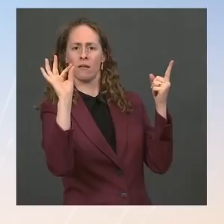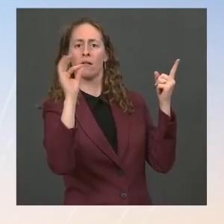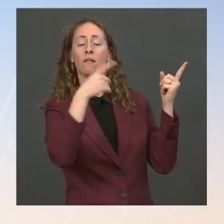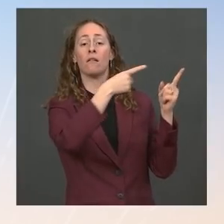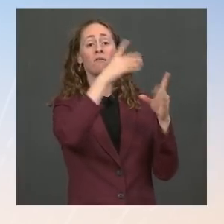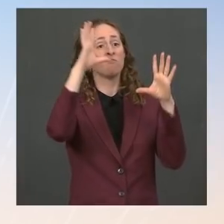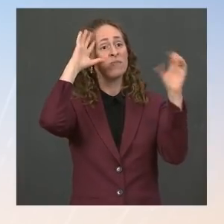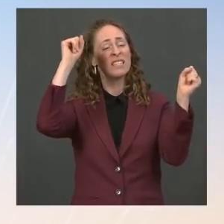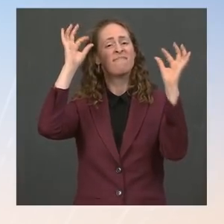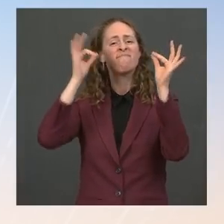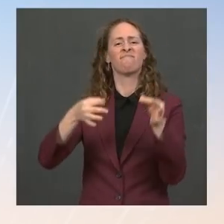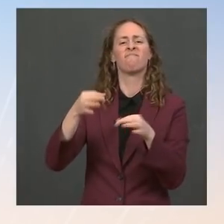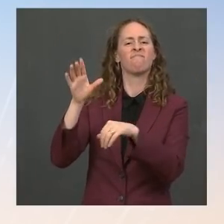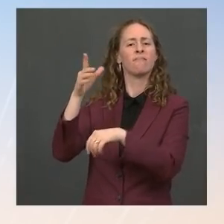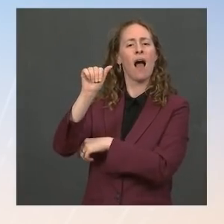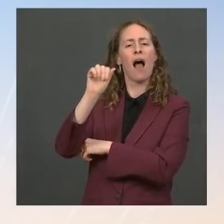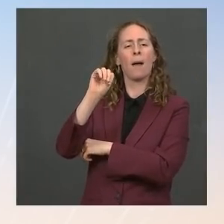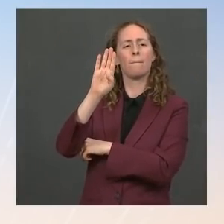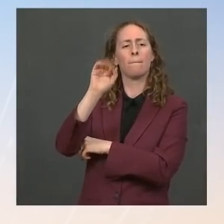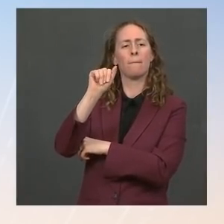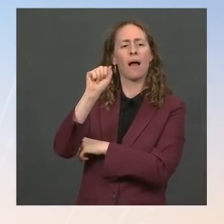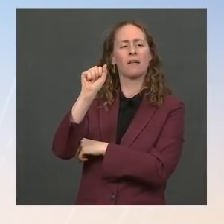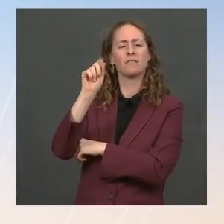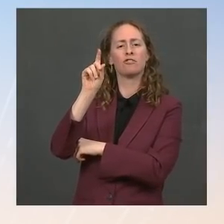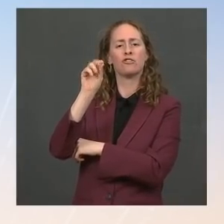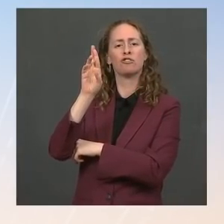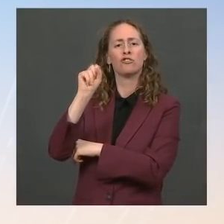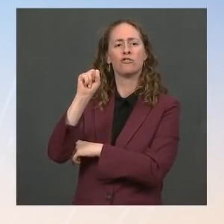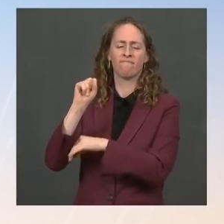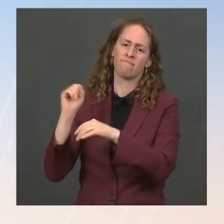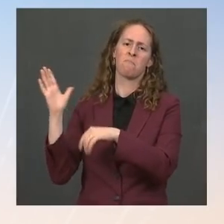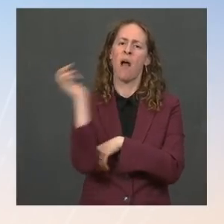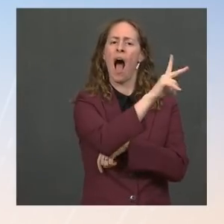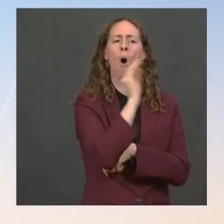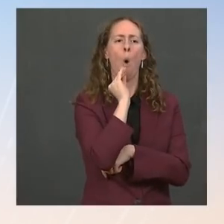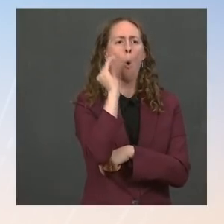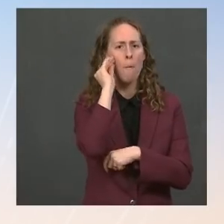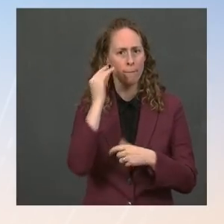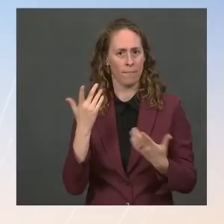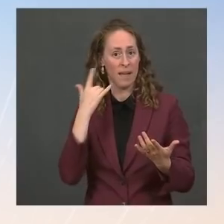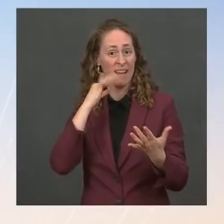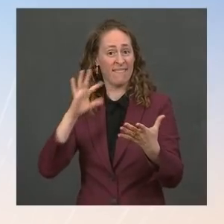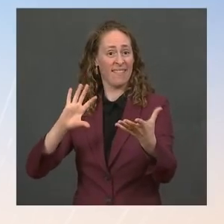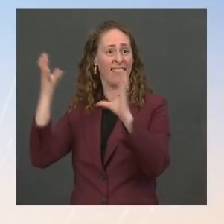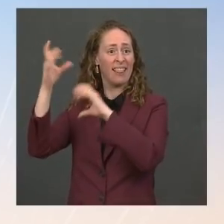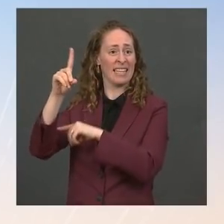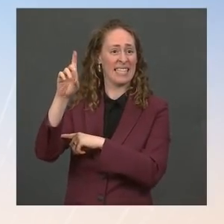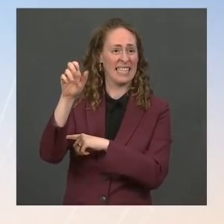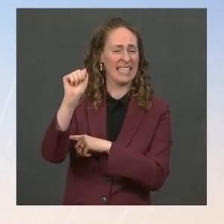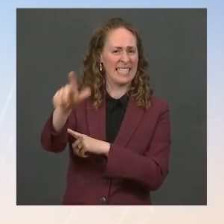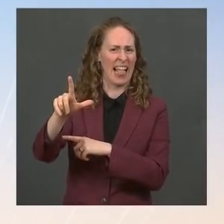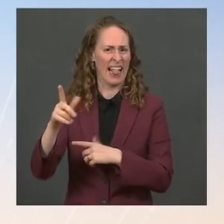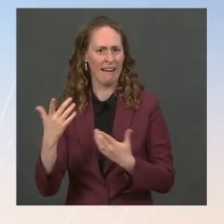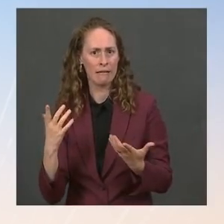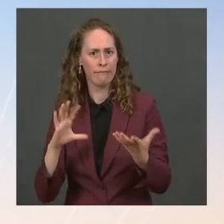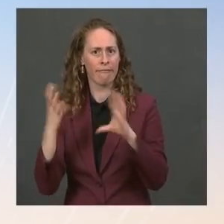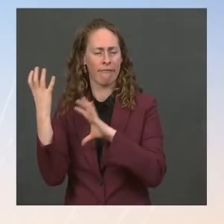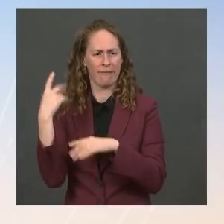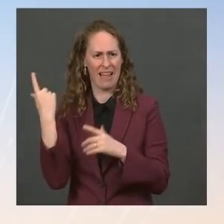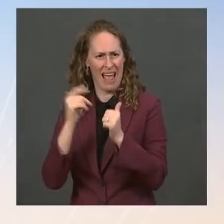So, my question to you is, how is the President going to restore U.S. credibility at the U.N. this week after all that? Ms Psaki: Well, why don't I give you a --